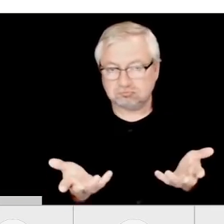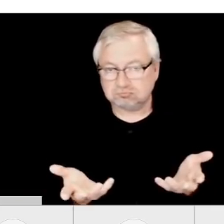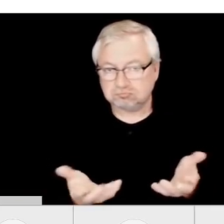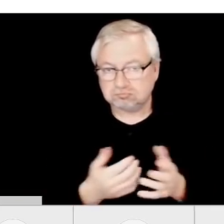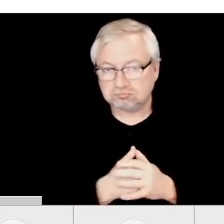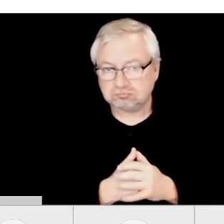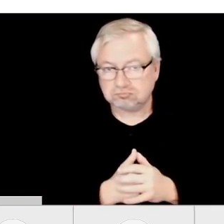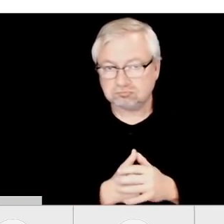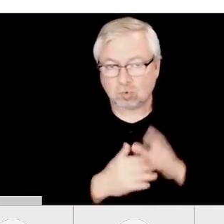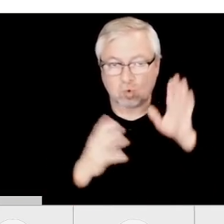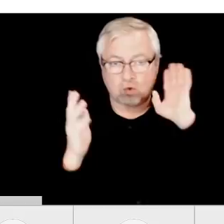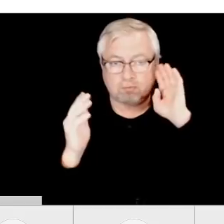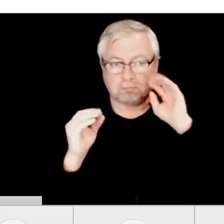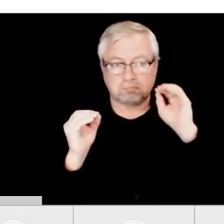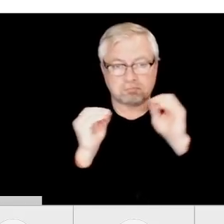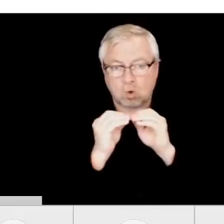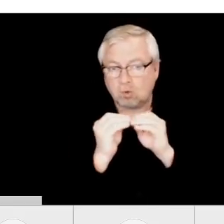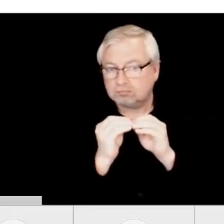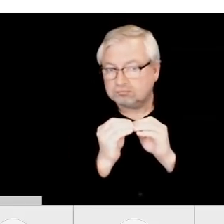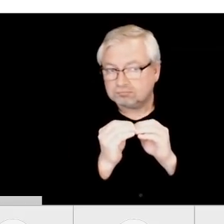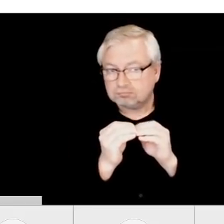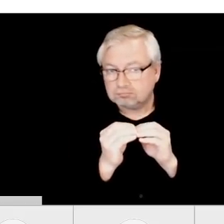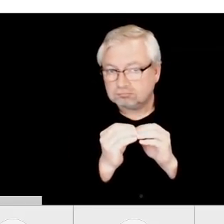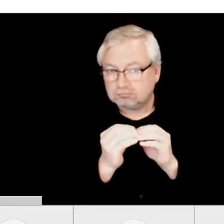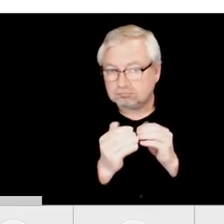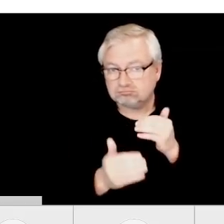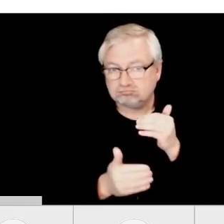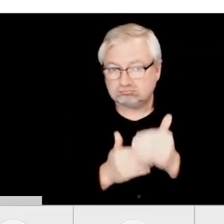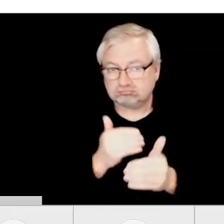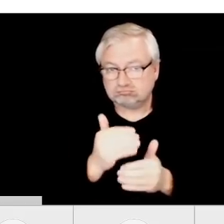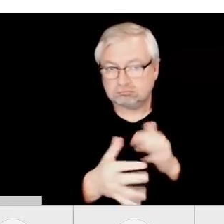aggressive approach to limiting spread within long-term care?